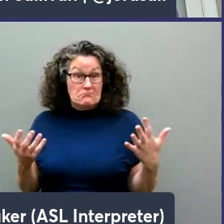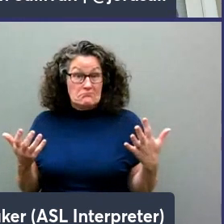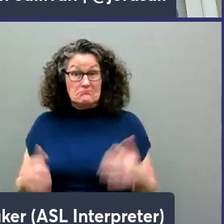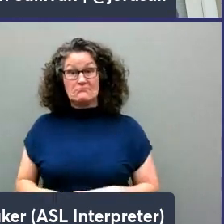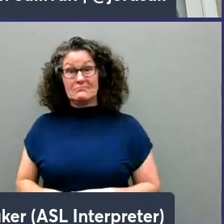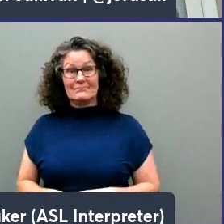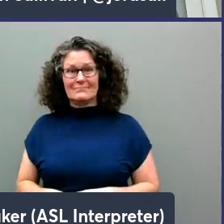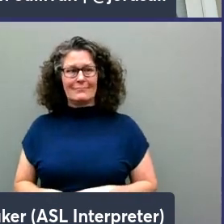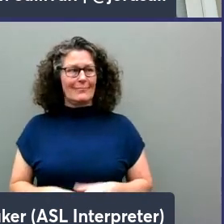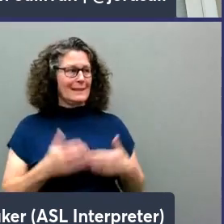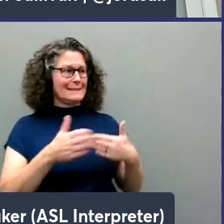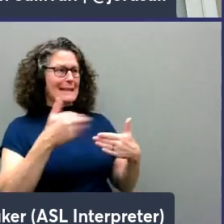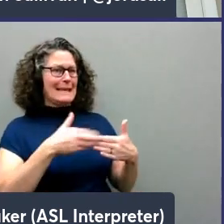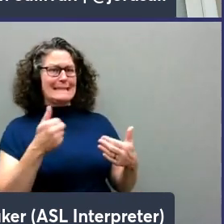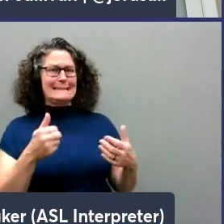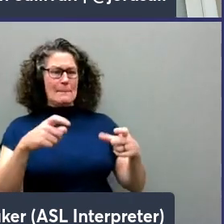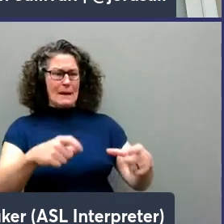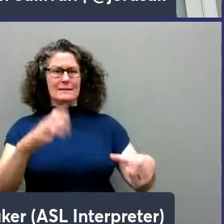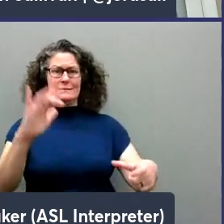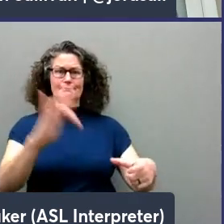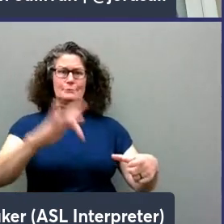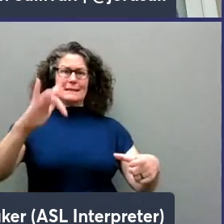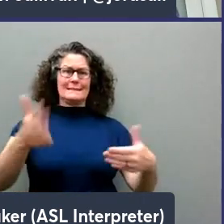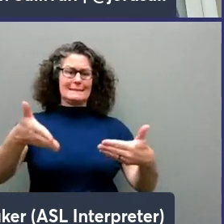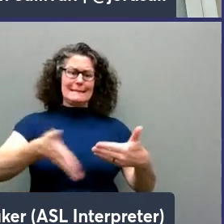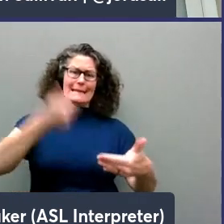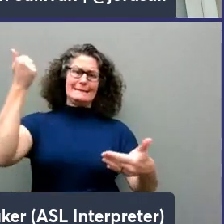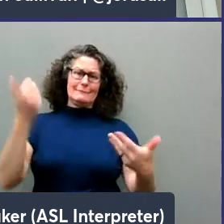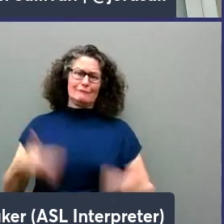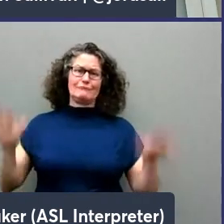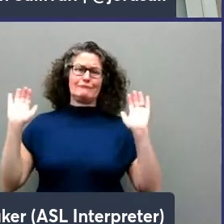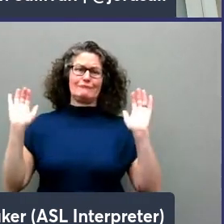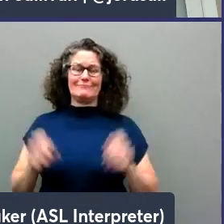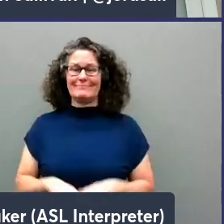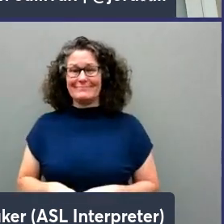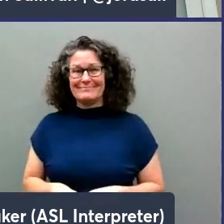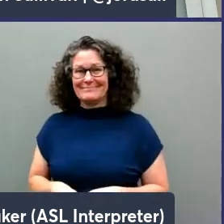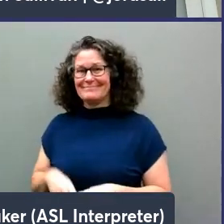It's like the easy button. I love it. - It's the easy button, yeah. (chuckle) - I love the easy button. Yeah.